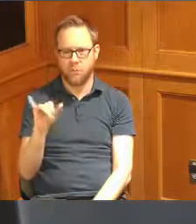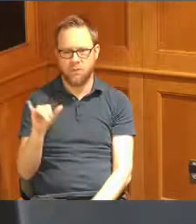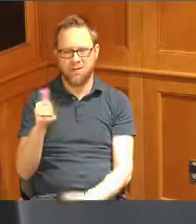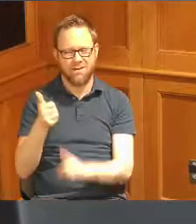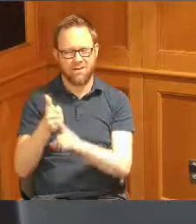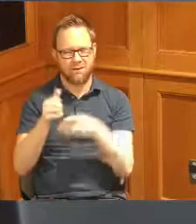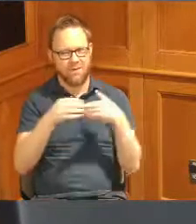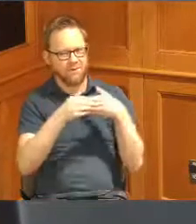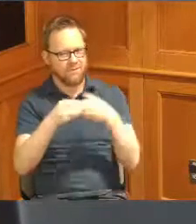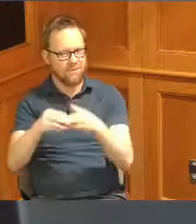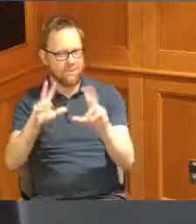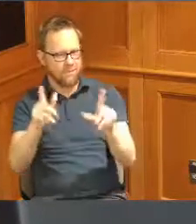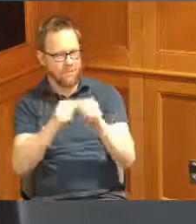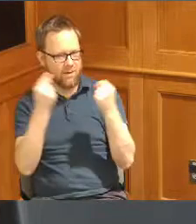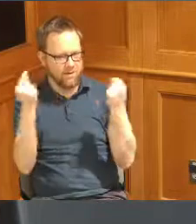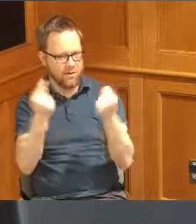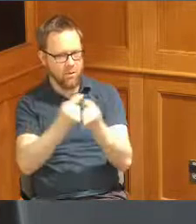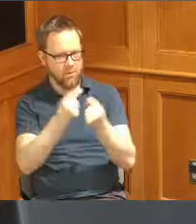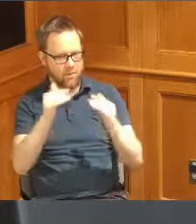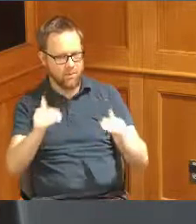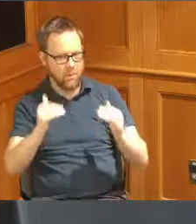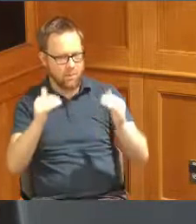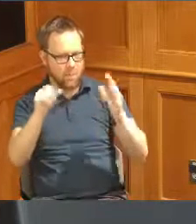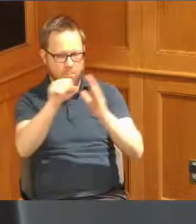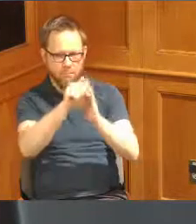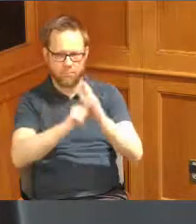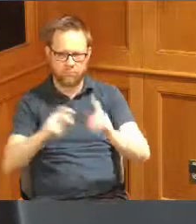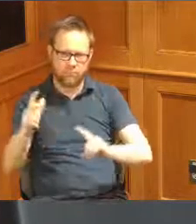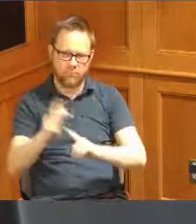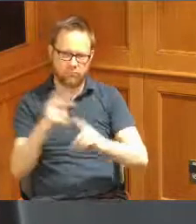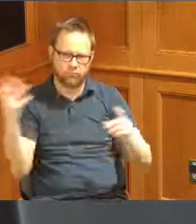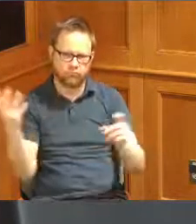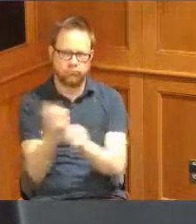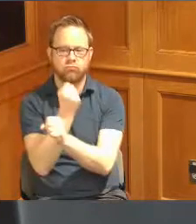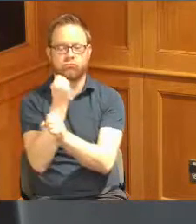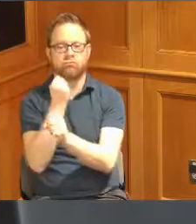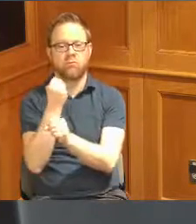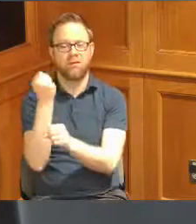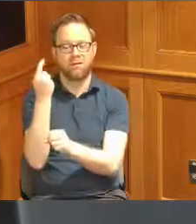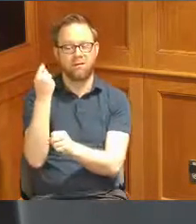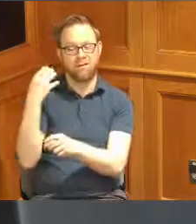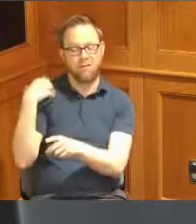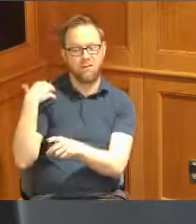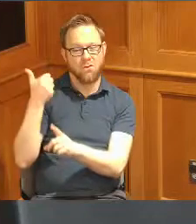girls basketball team to a state championship Victory whereas coach Jamar Mosley is a Cincinnati